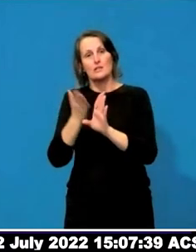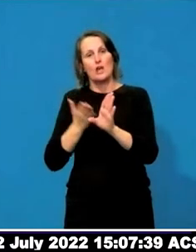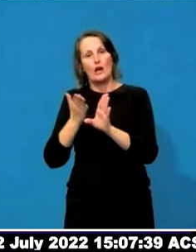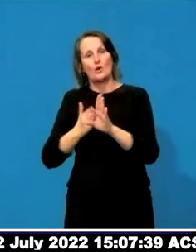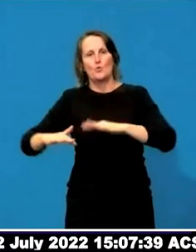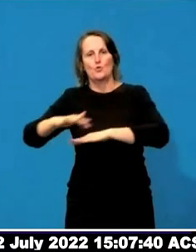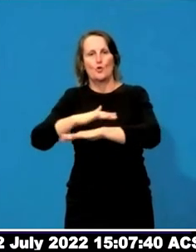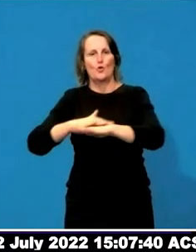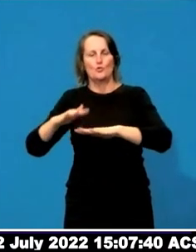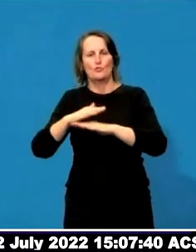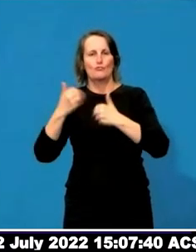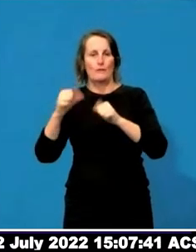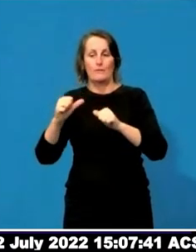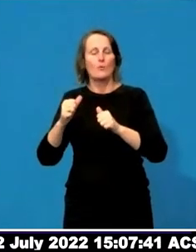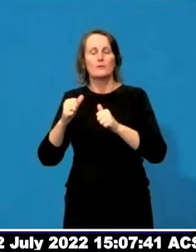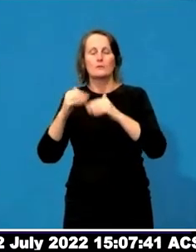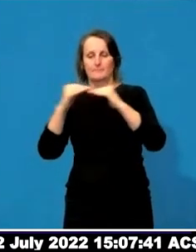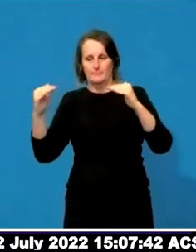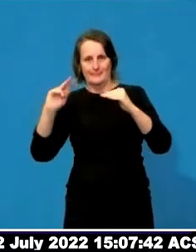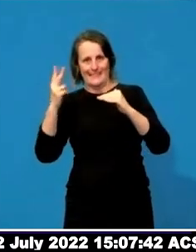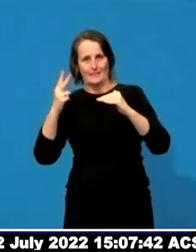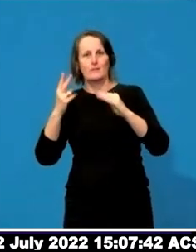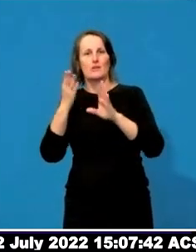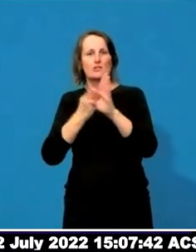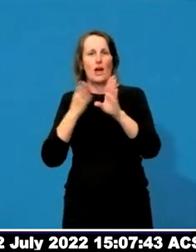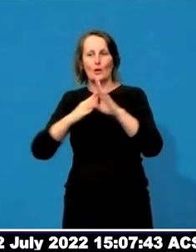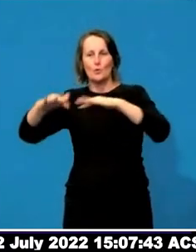it will be children's therapies, because there's nothing for children in Yarrabah.